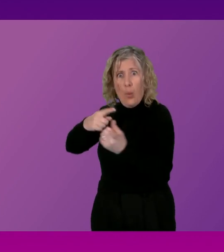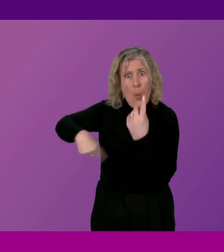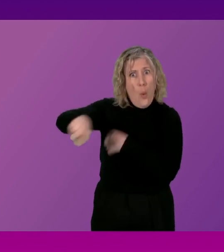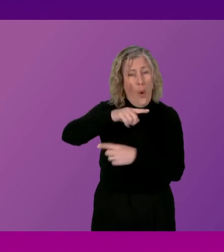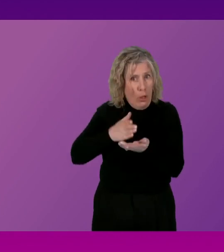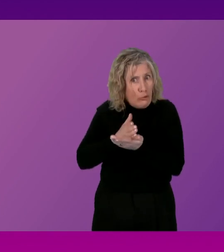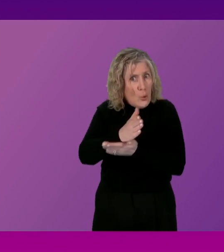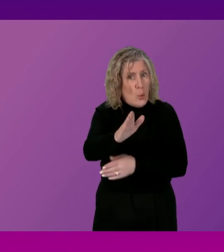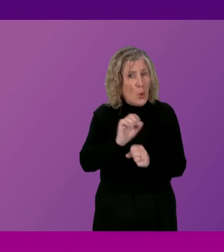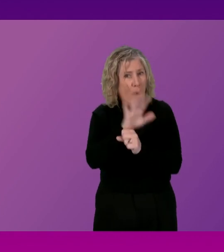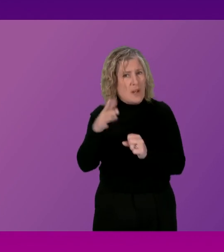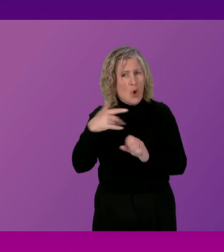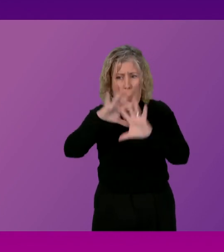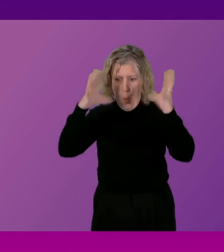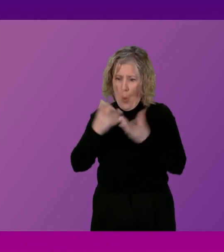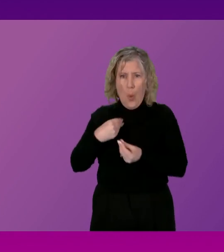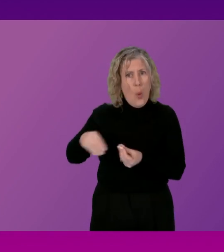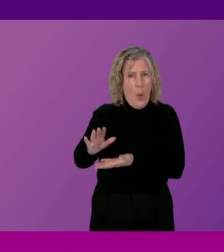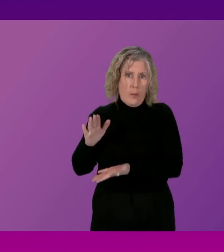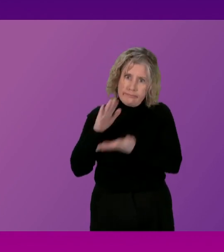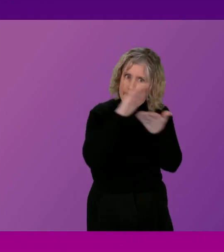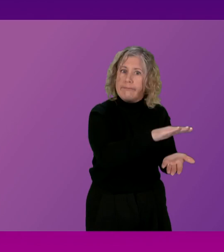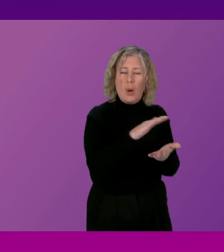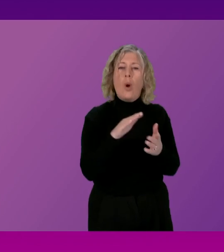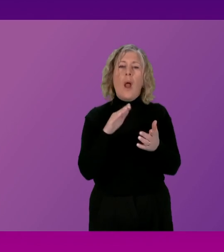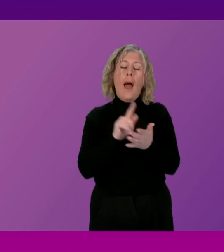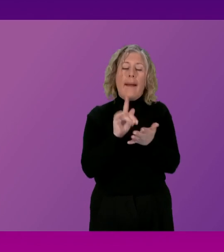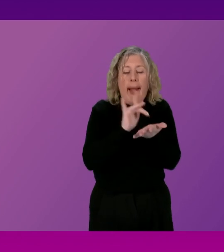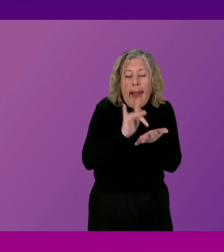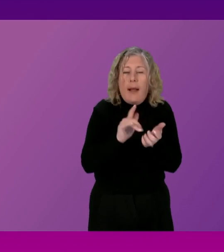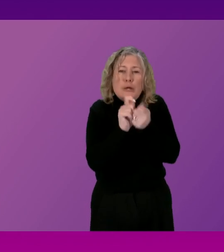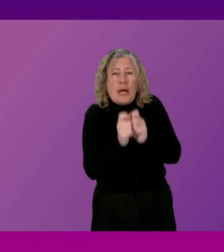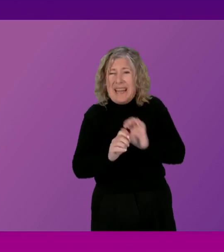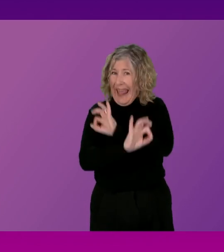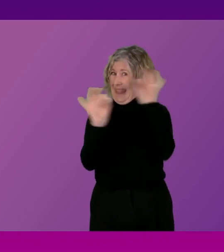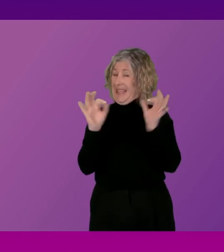I will do so unredacted, because this Government believes in accountability, which is very